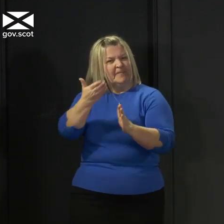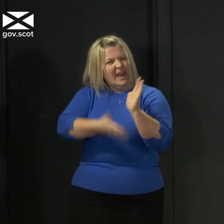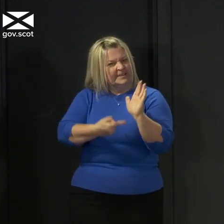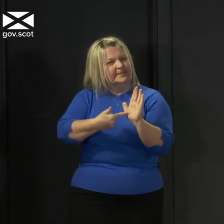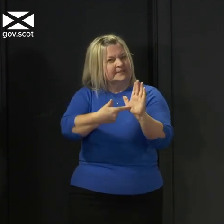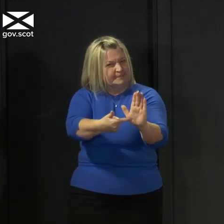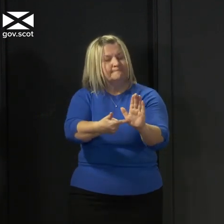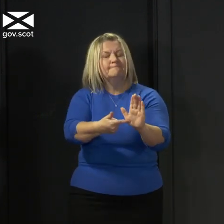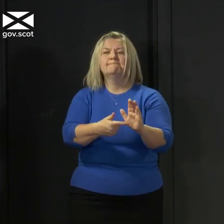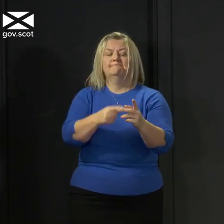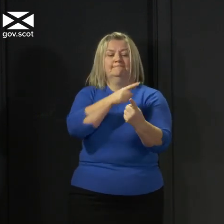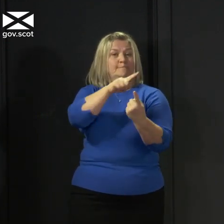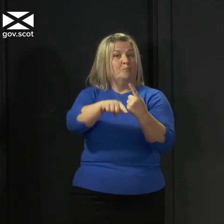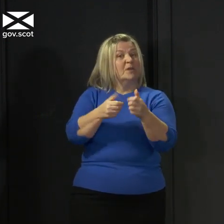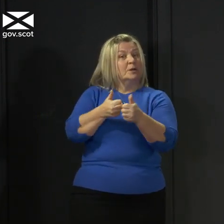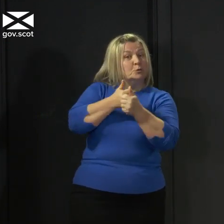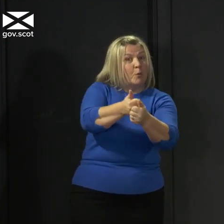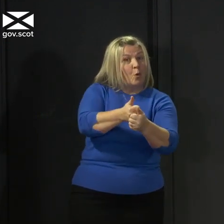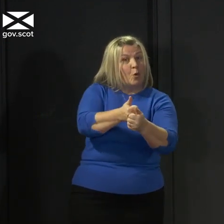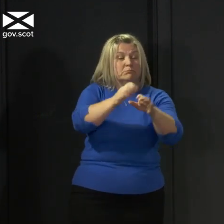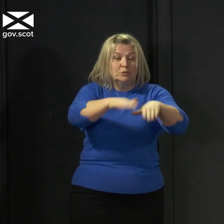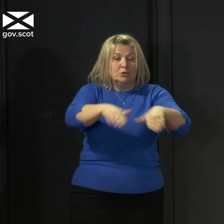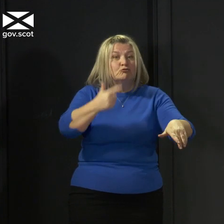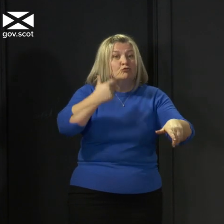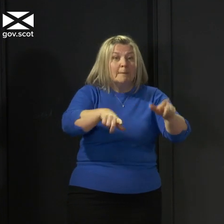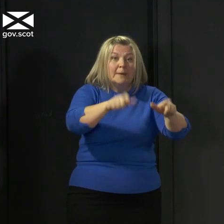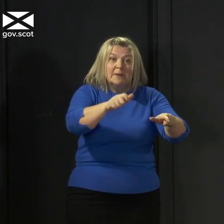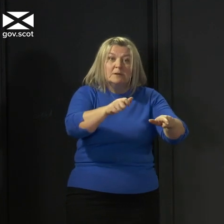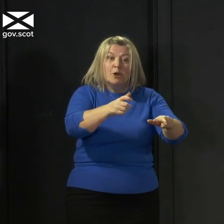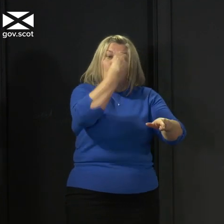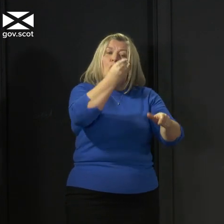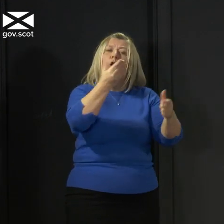support for children and young people as they learn at home including particular